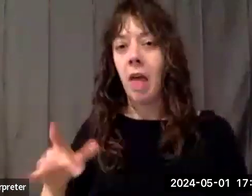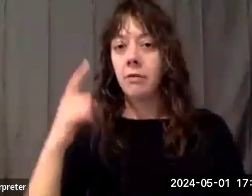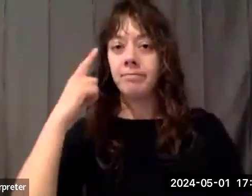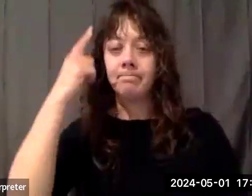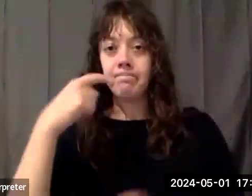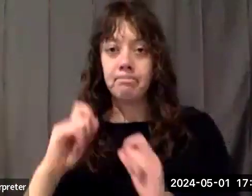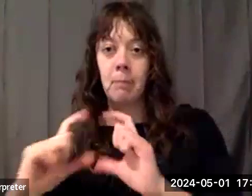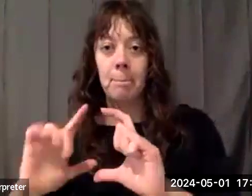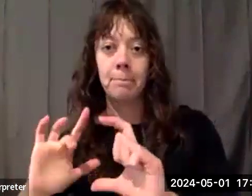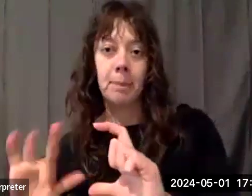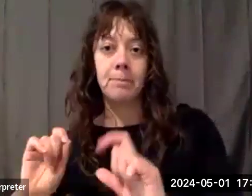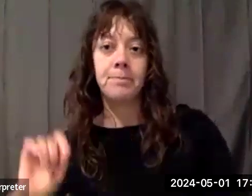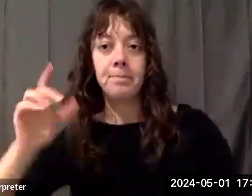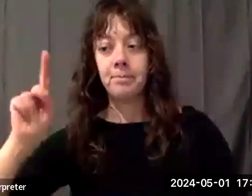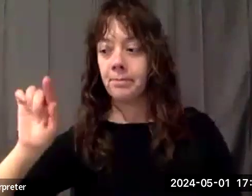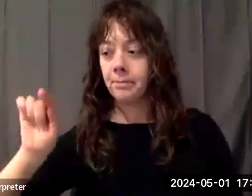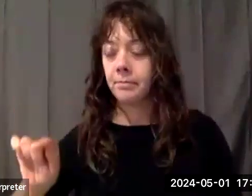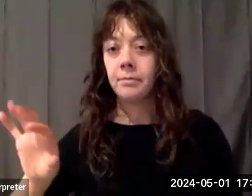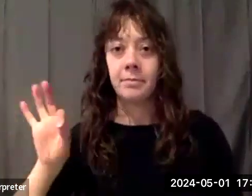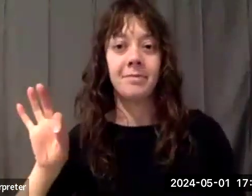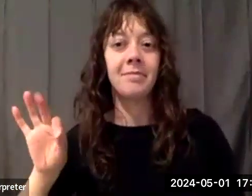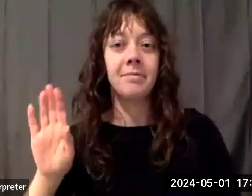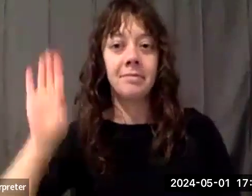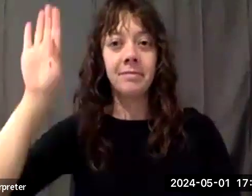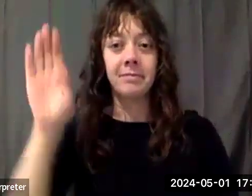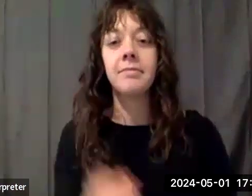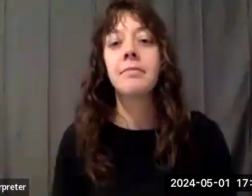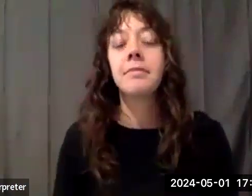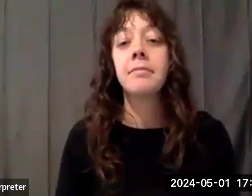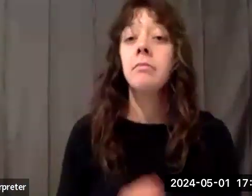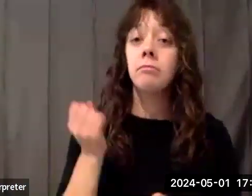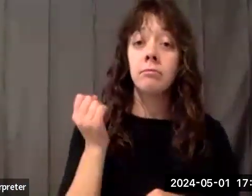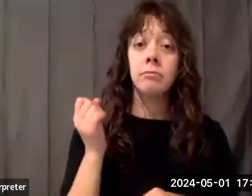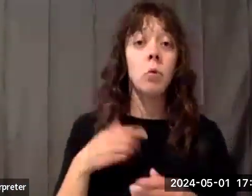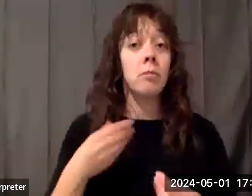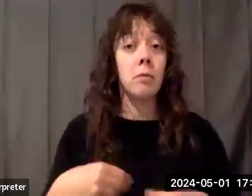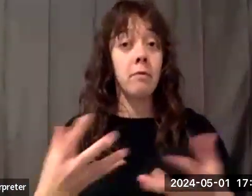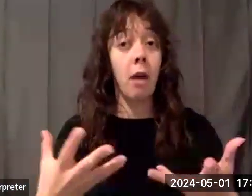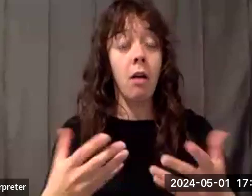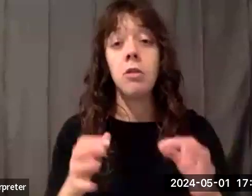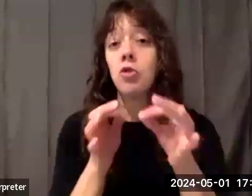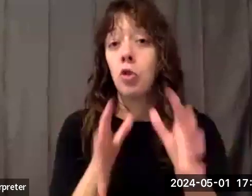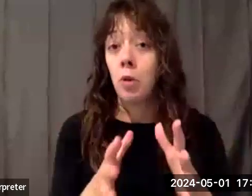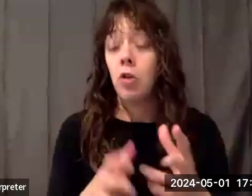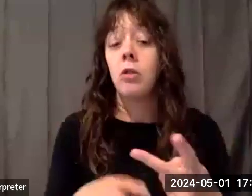We're also providing American Sign language and Spanish interpretation for this meeting. A SL interpreters should be pinned to your screen.